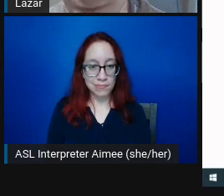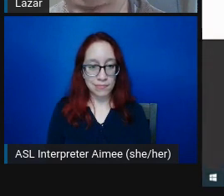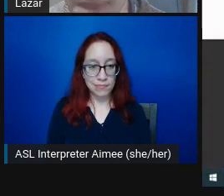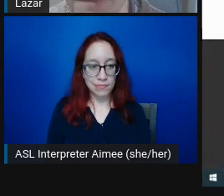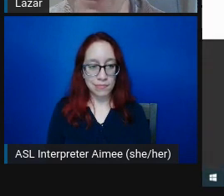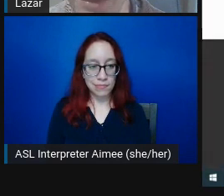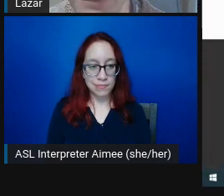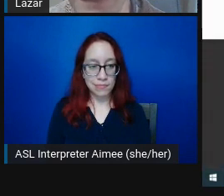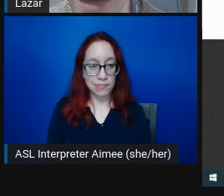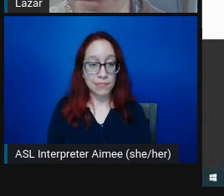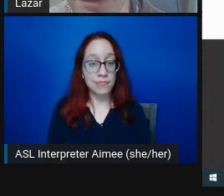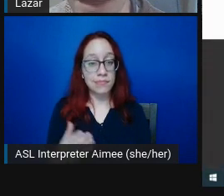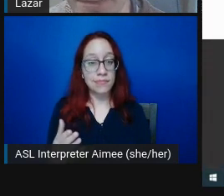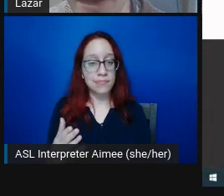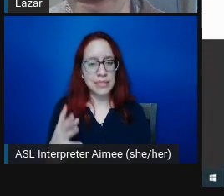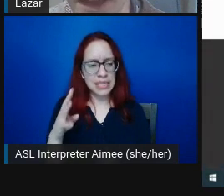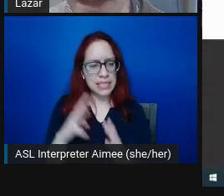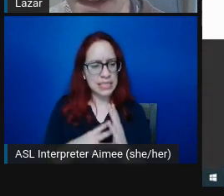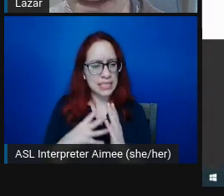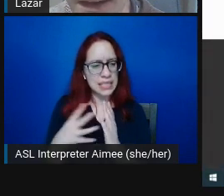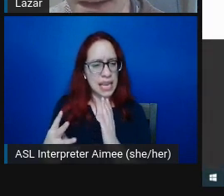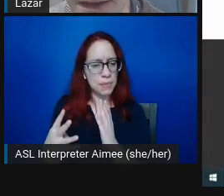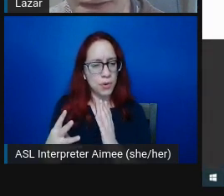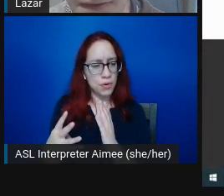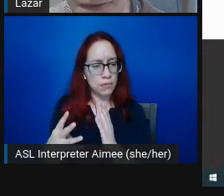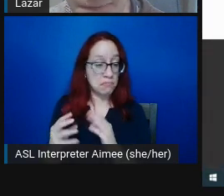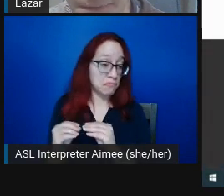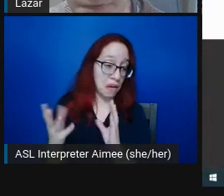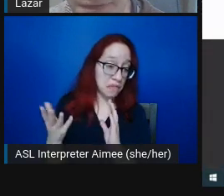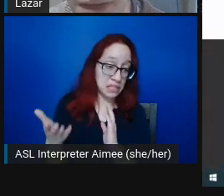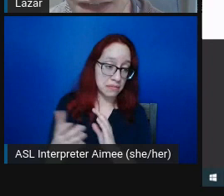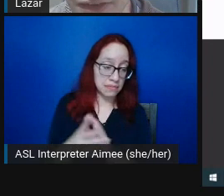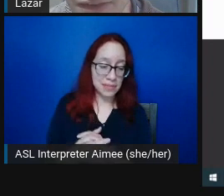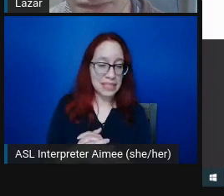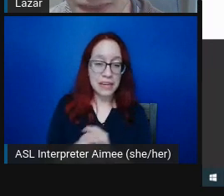There is a table obviously, but for me, it's just nothing